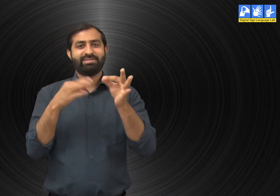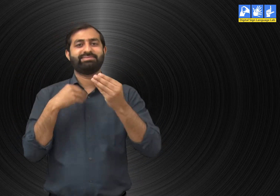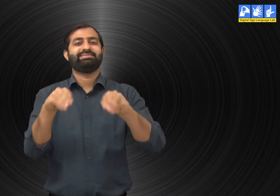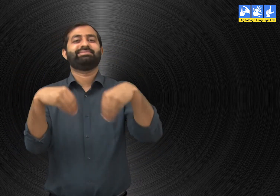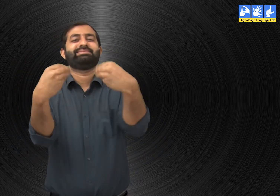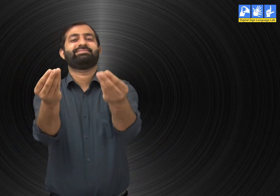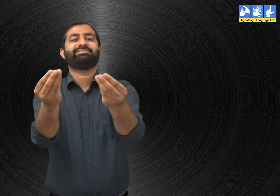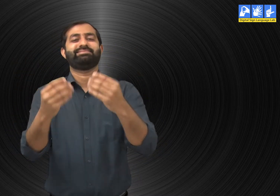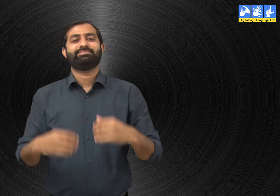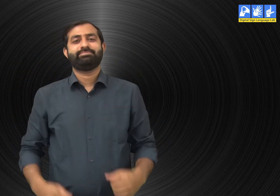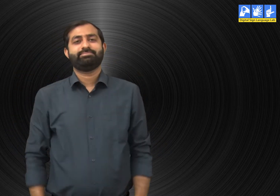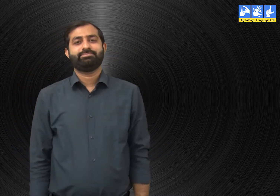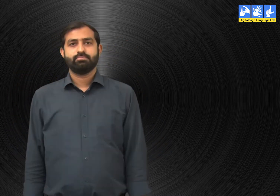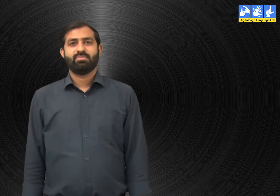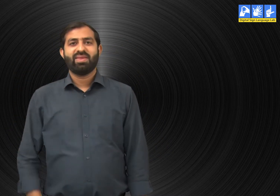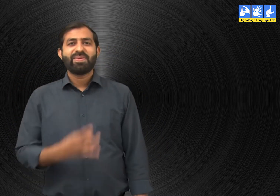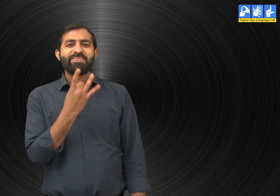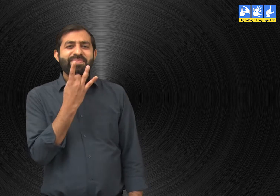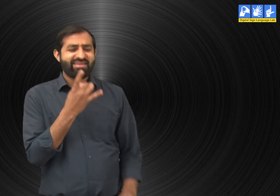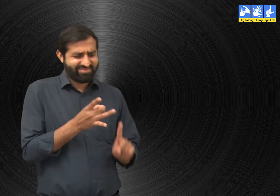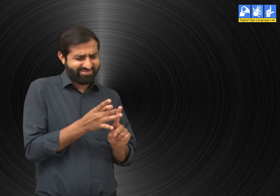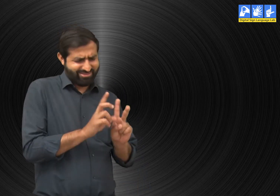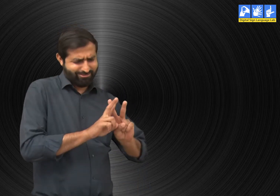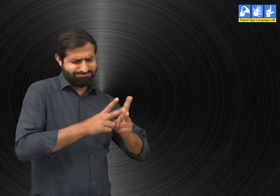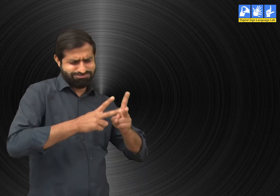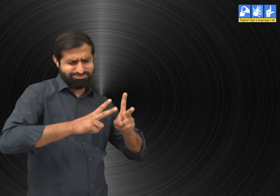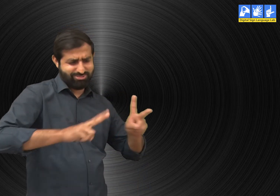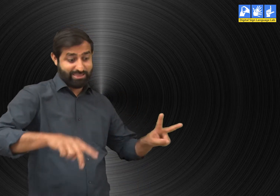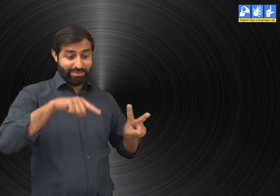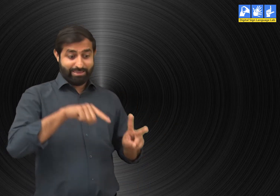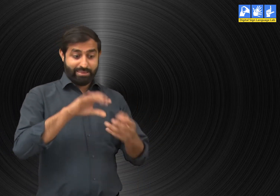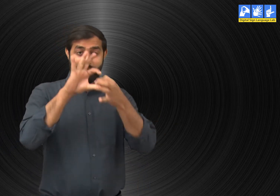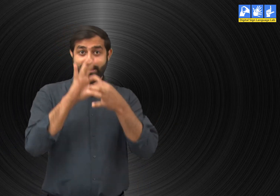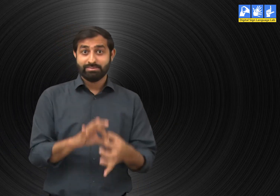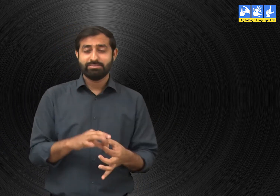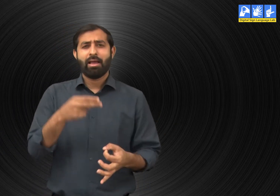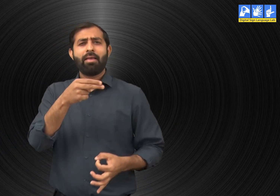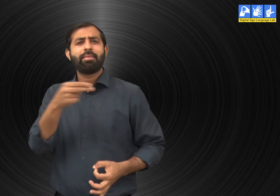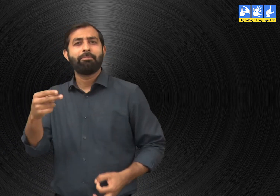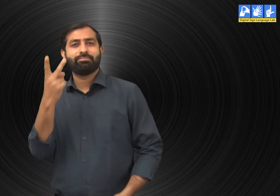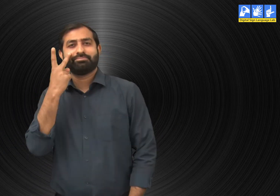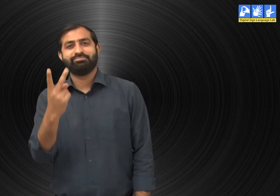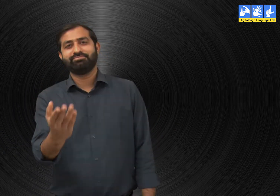Let me tell you about this. Let's see how different metals react with water.